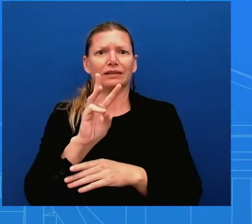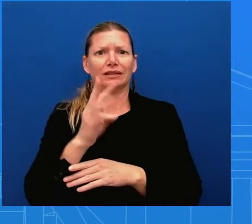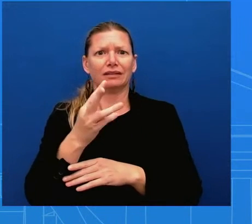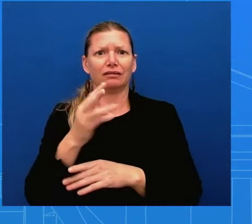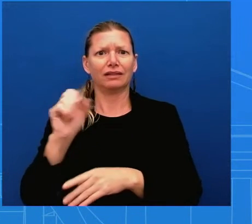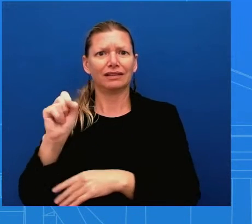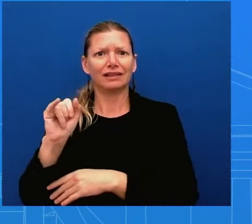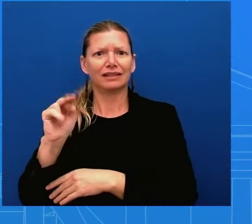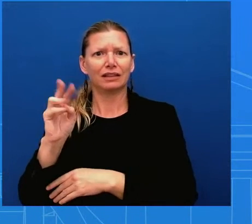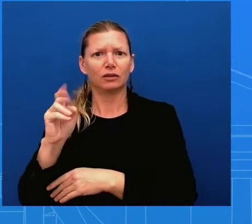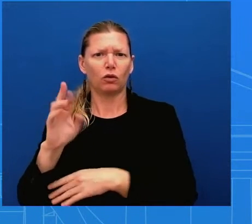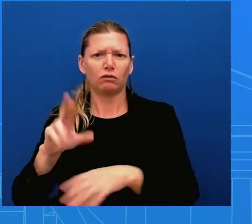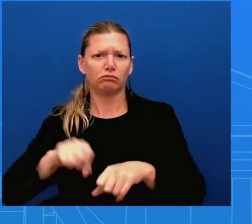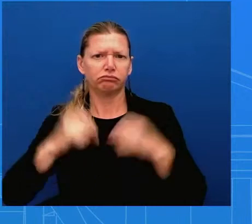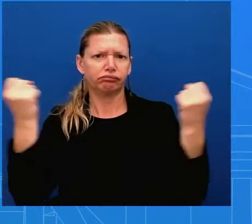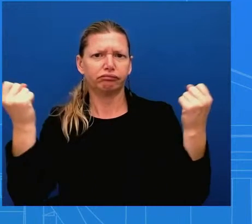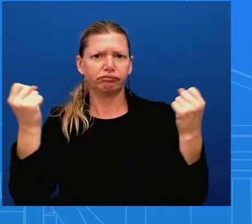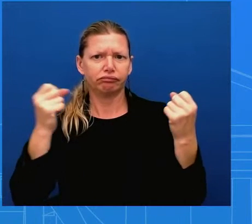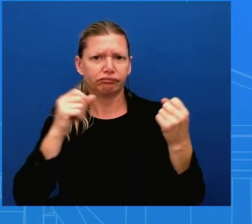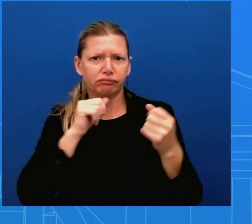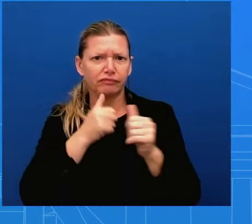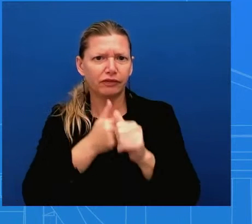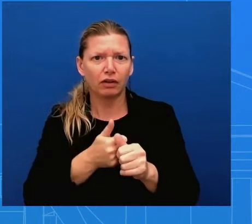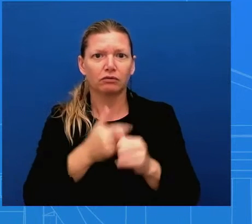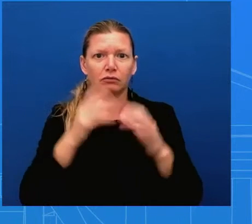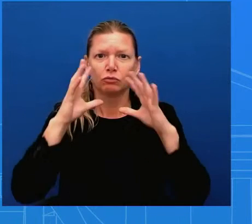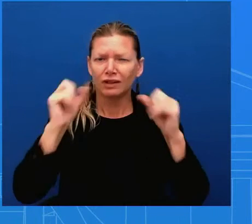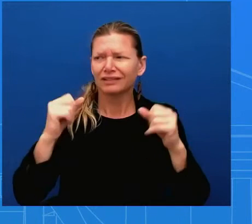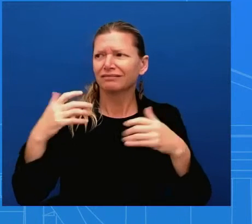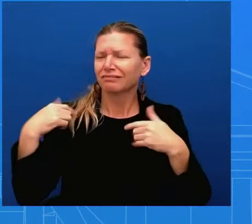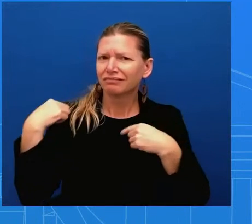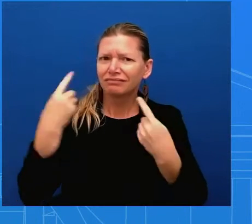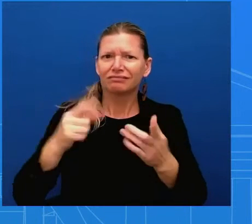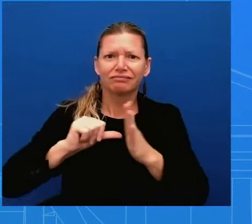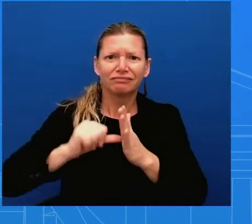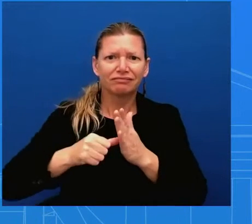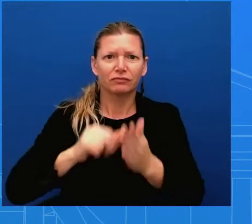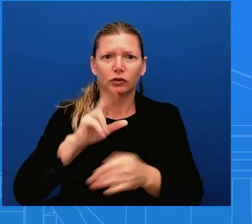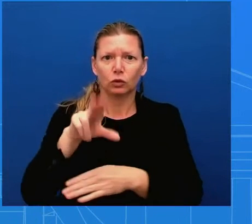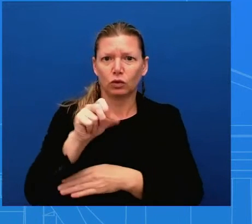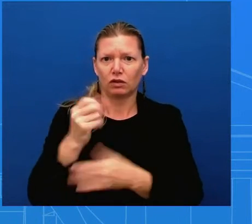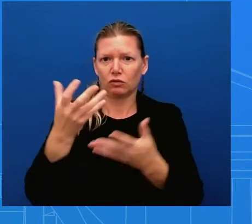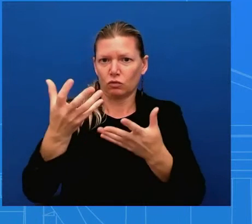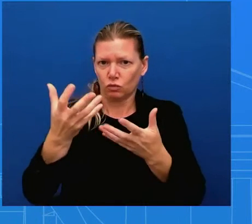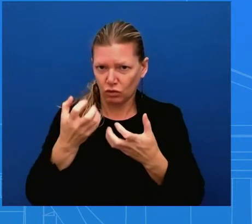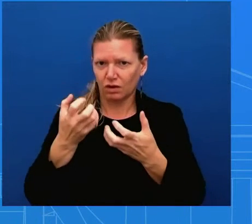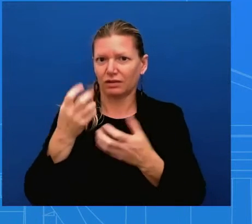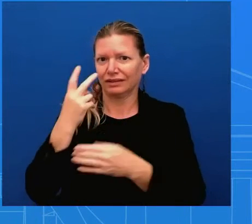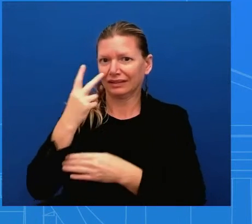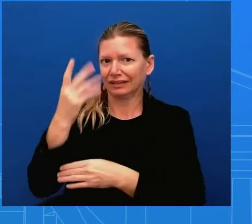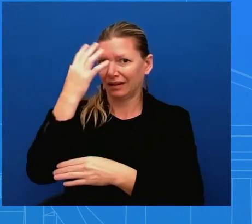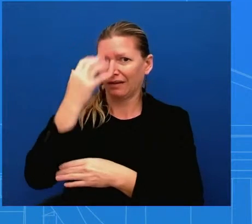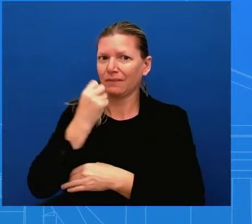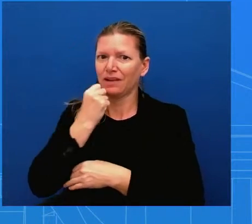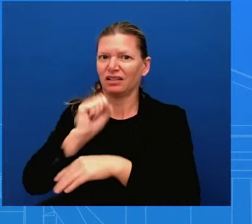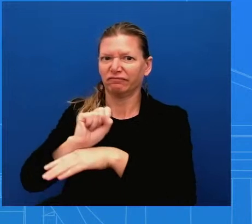There can be no equivocation on that. Two, the Palestinian civilians caught in the middle of this war are in hell.